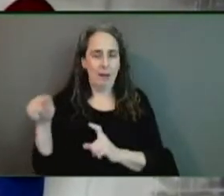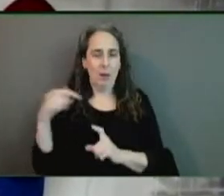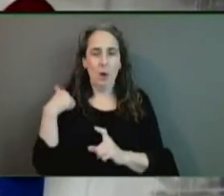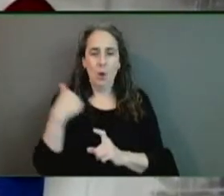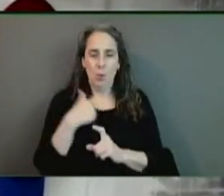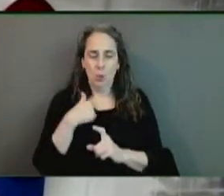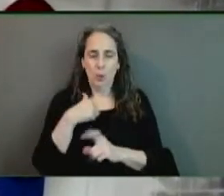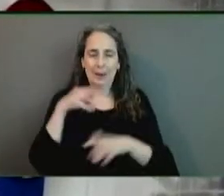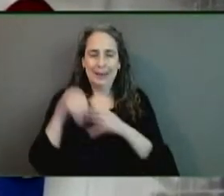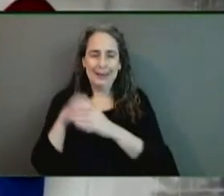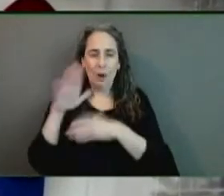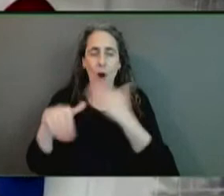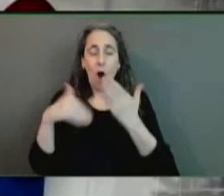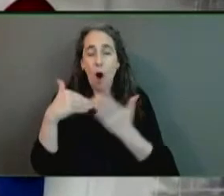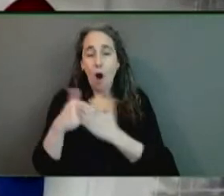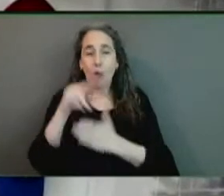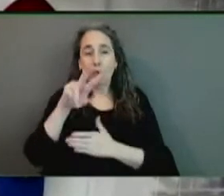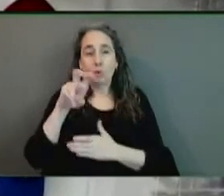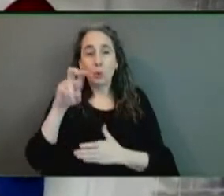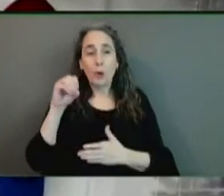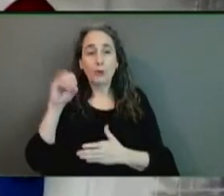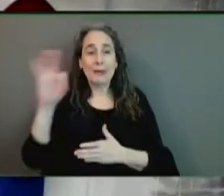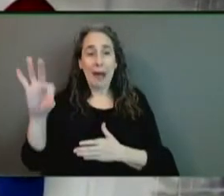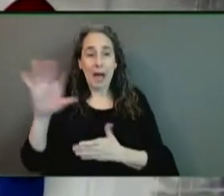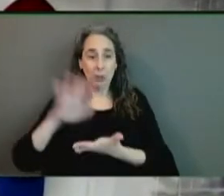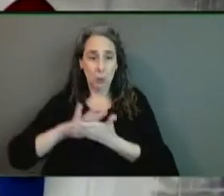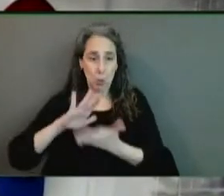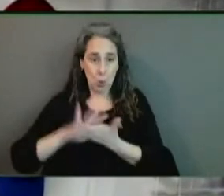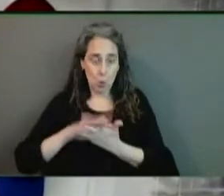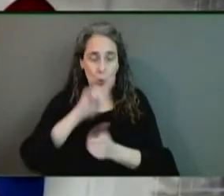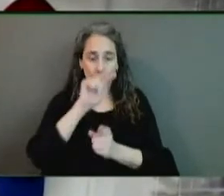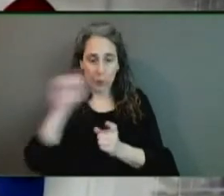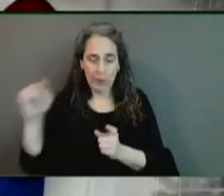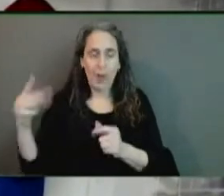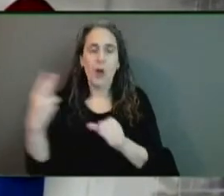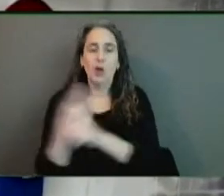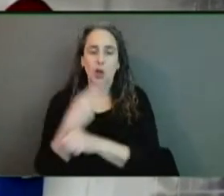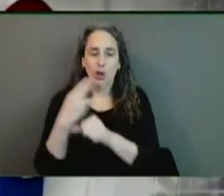about really terrific about that